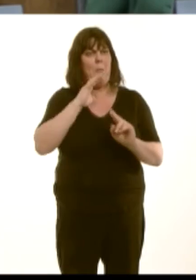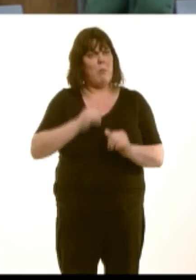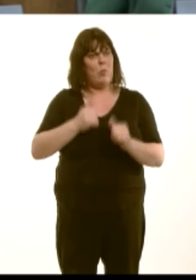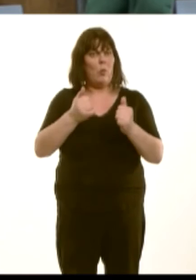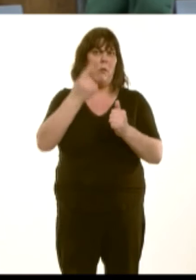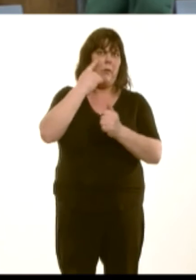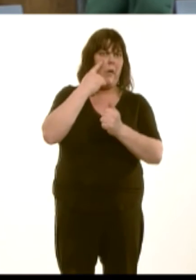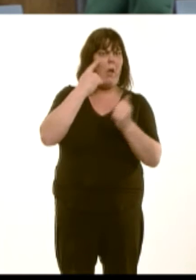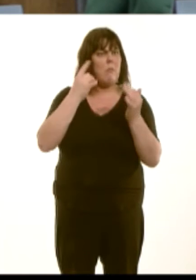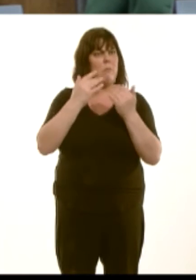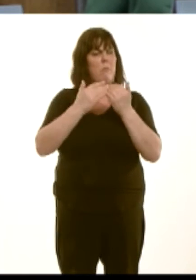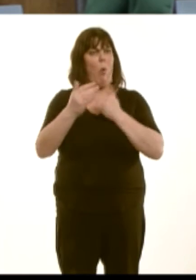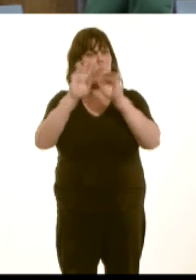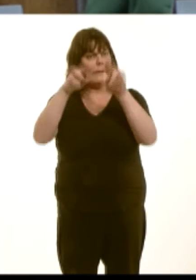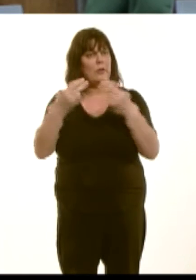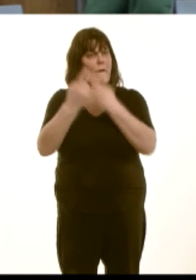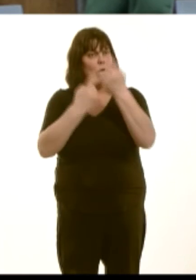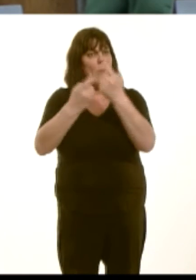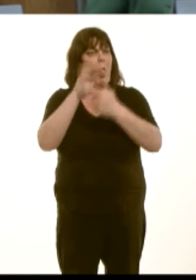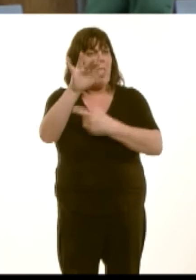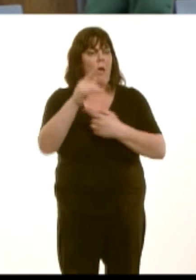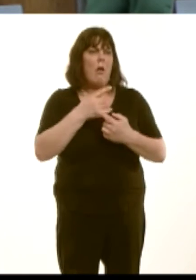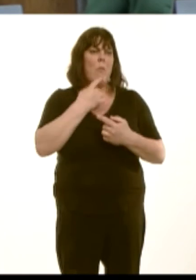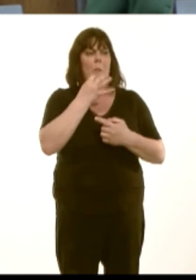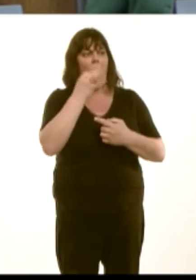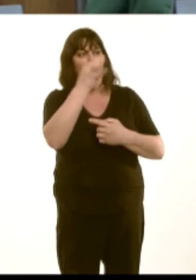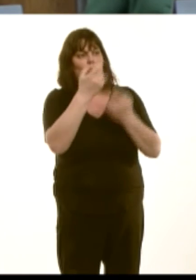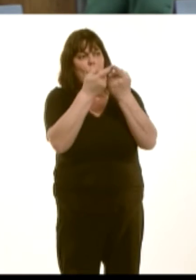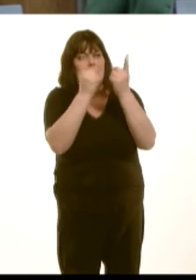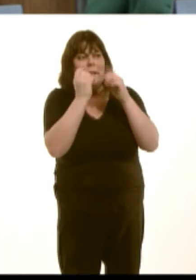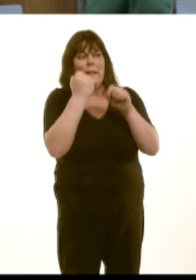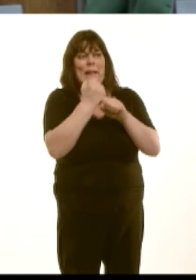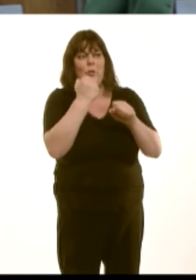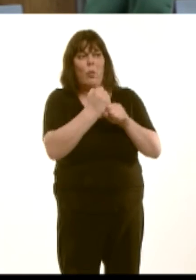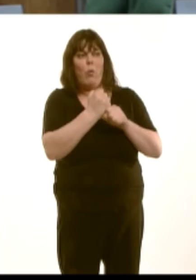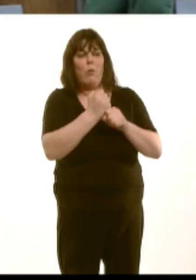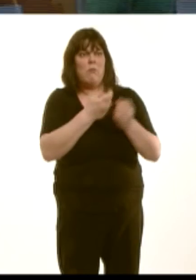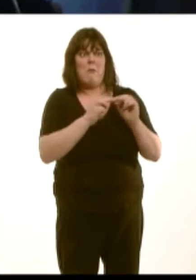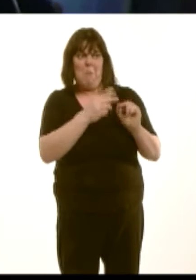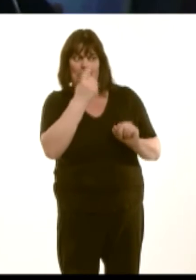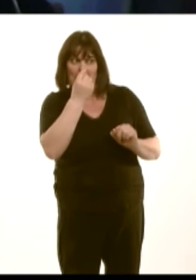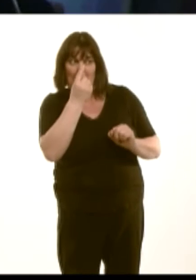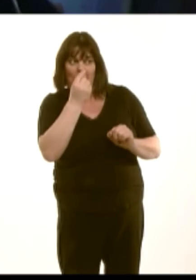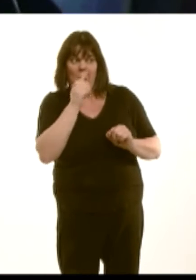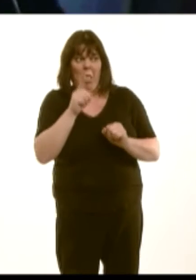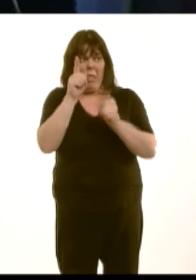y Cae Ras fel cae rhyngwladol unwaith eto, yn y byd rygbi neu yn y byd pÍl-droed. Nick Ramsay: 5.